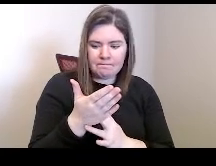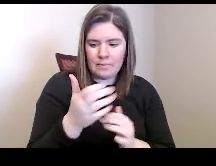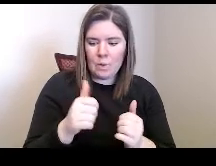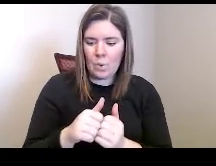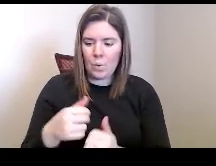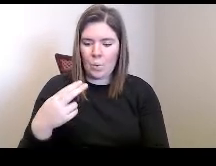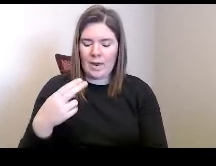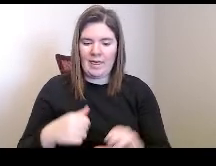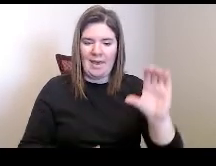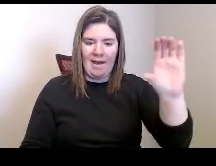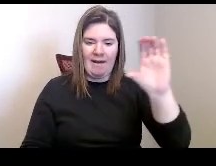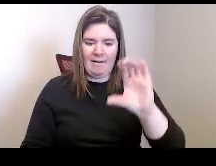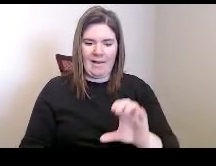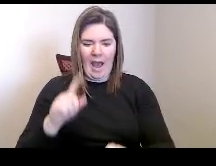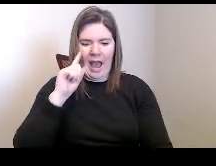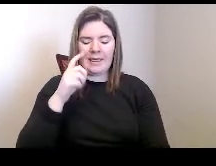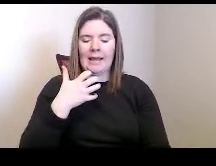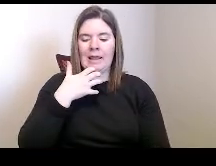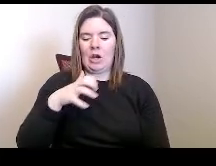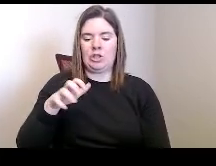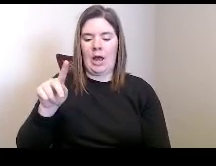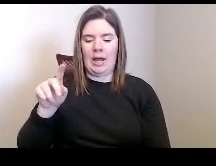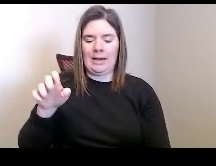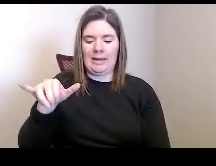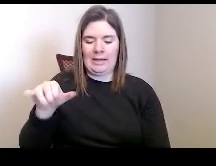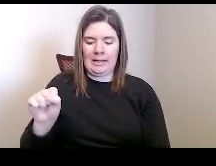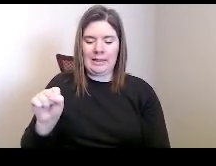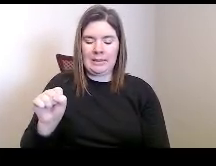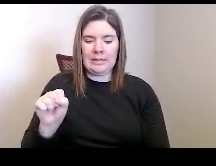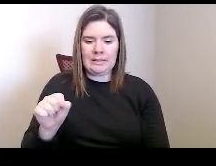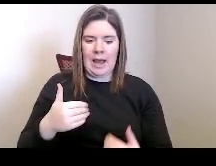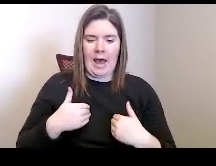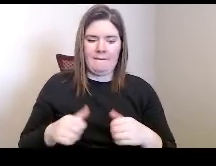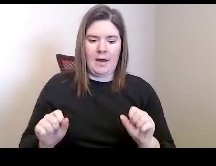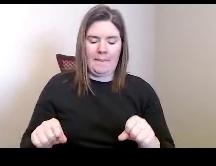all the major screen readers have this ability to navigate by heading.